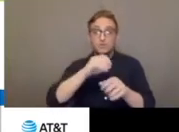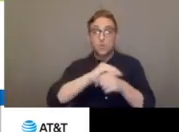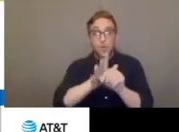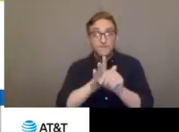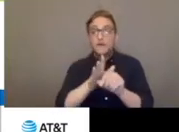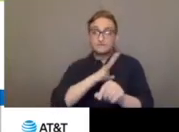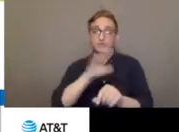Since no one is telling me differently I'm hoping everything is good to go.